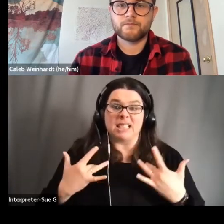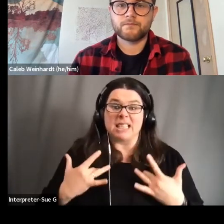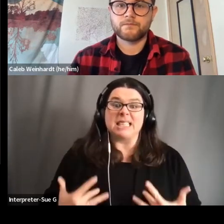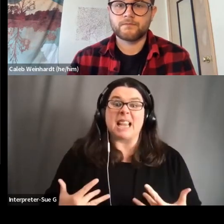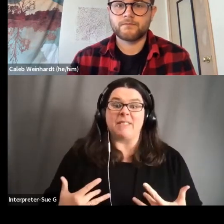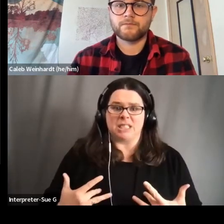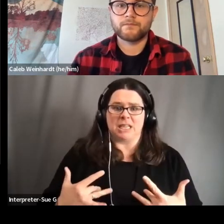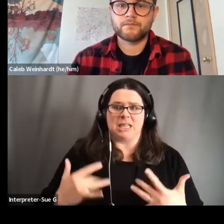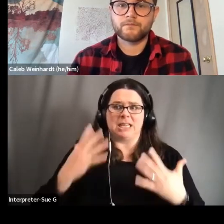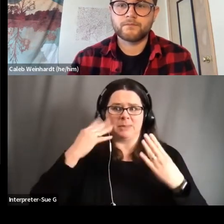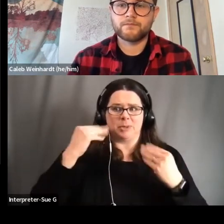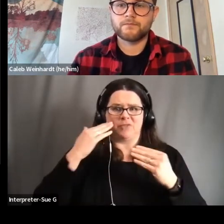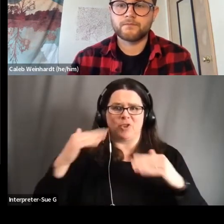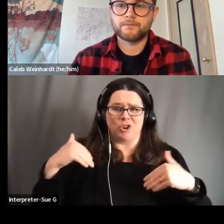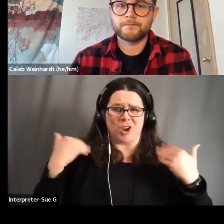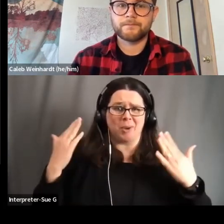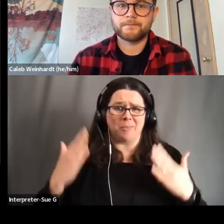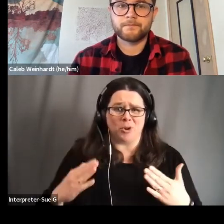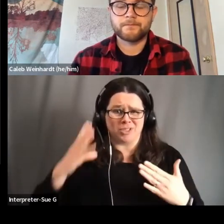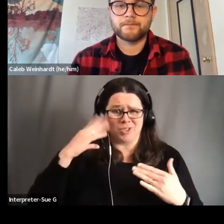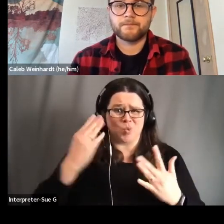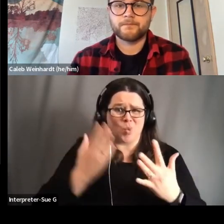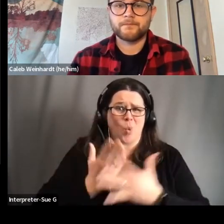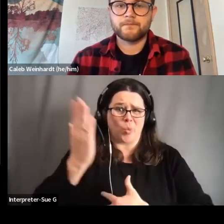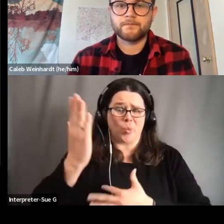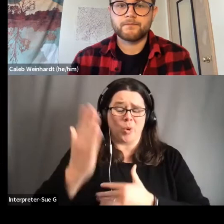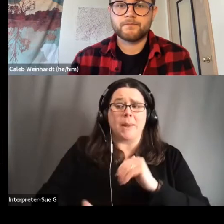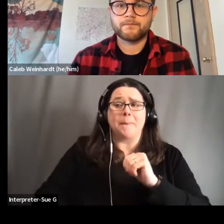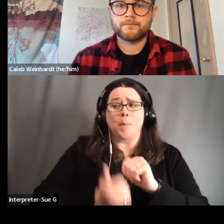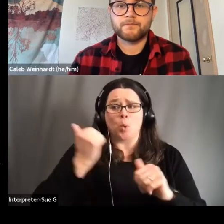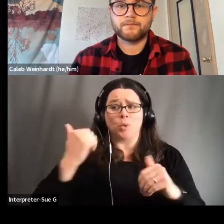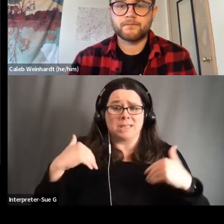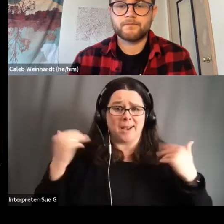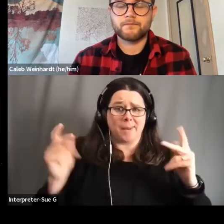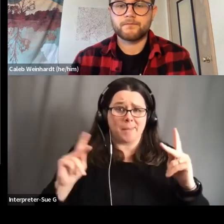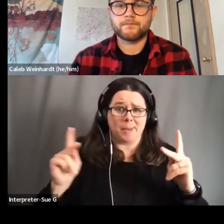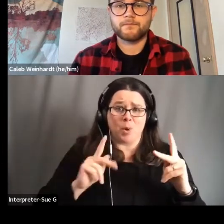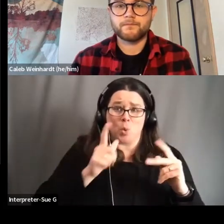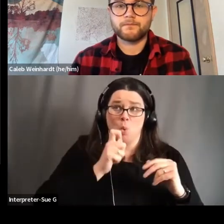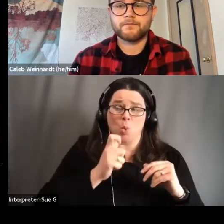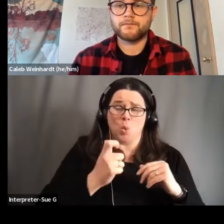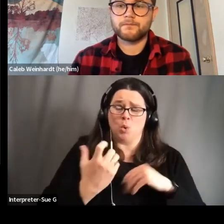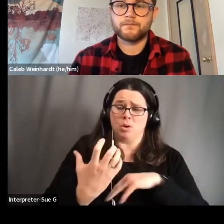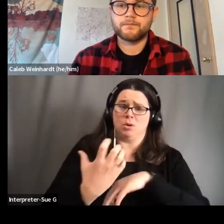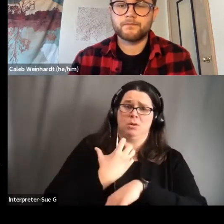for a young person to go through and most of the young people who are subjected to that